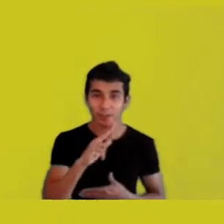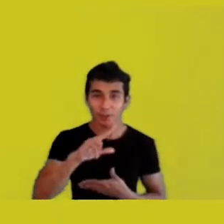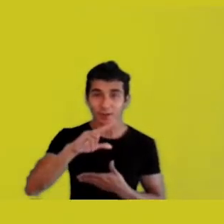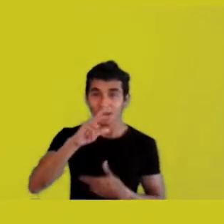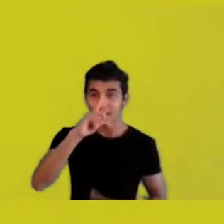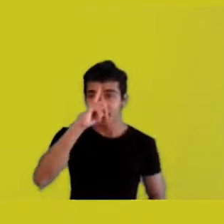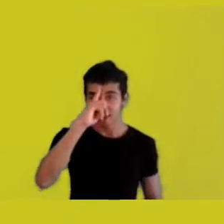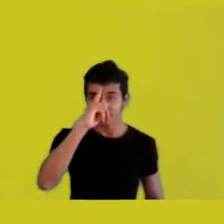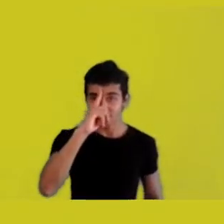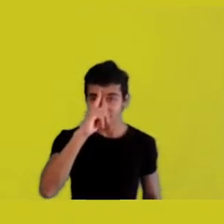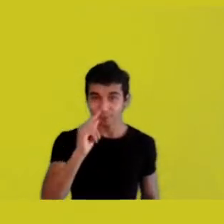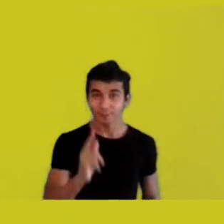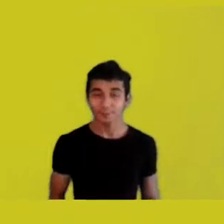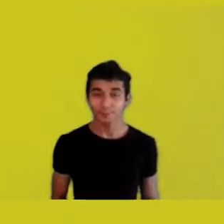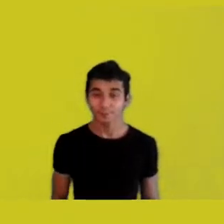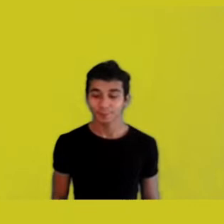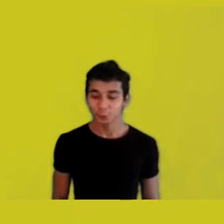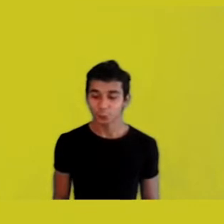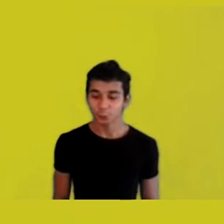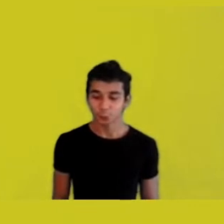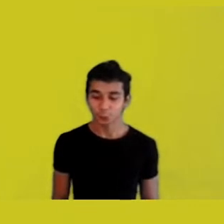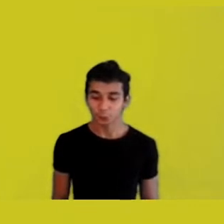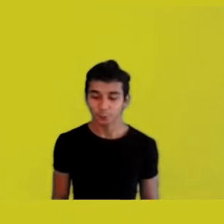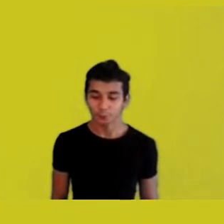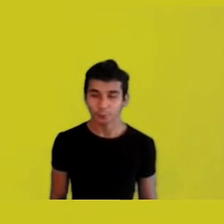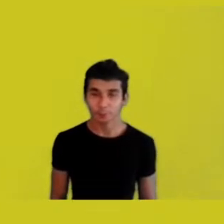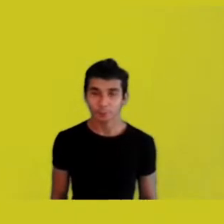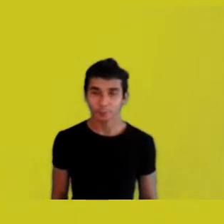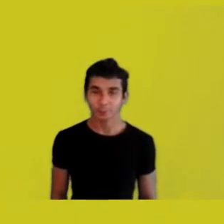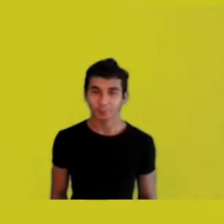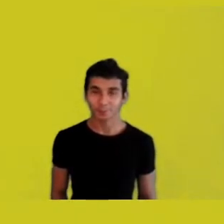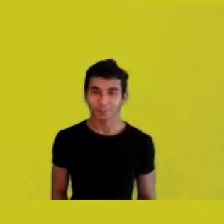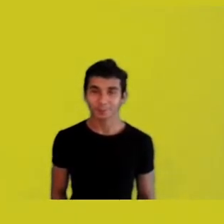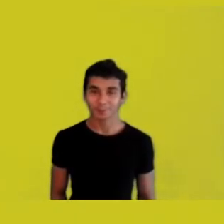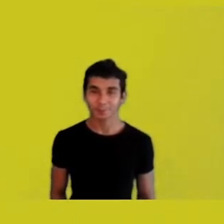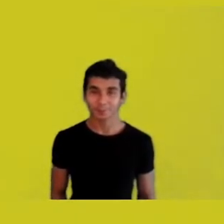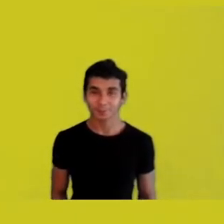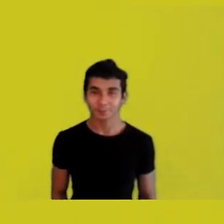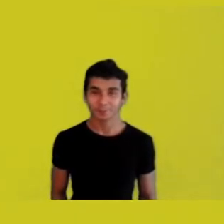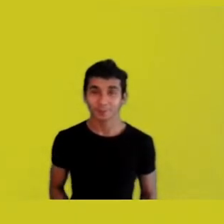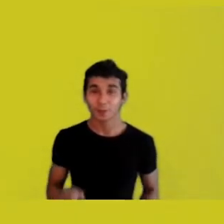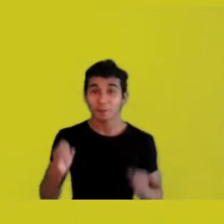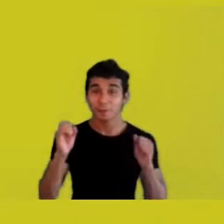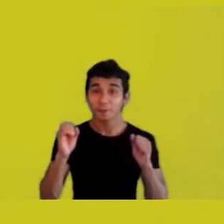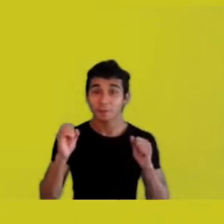designating something crafted. That’s what fetish means: crafted.